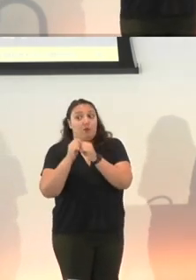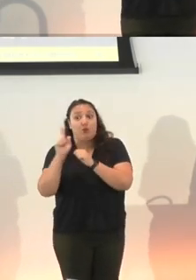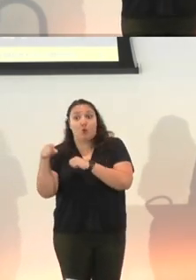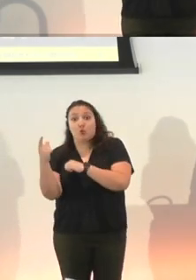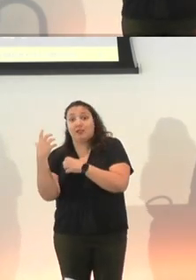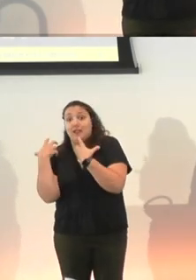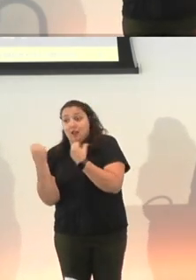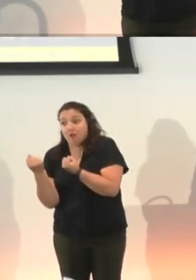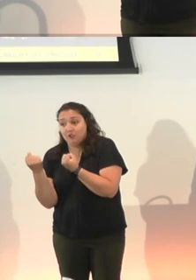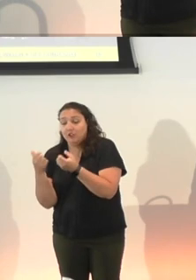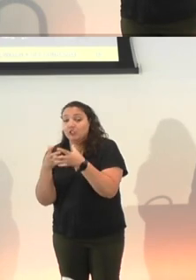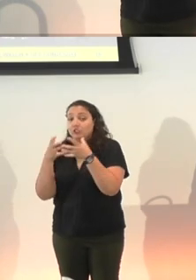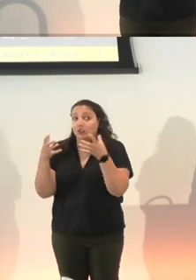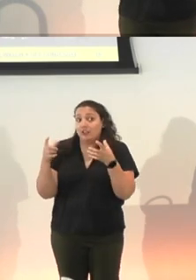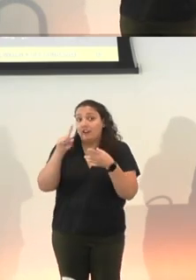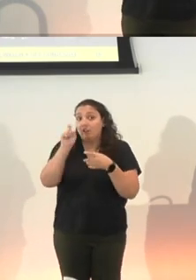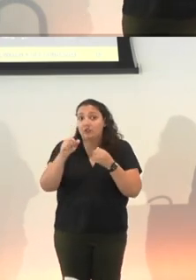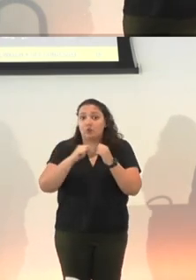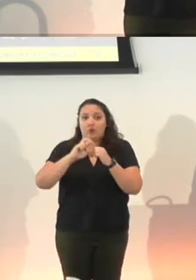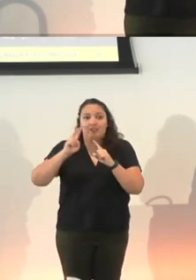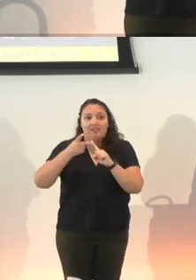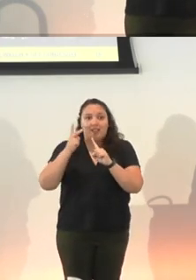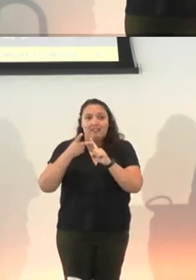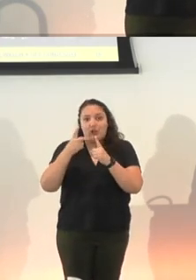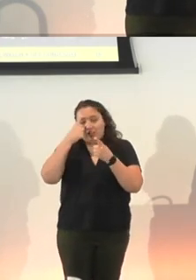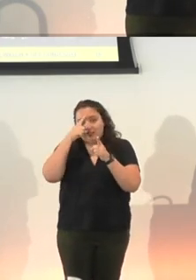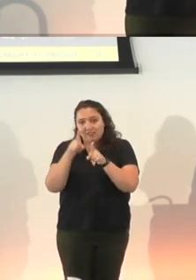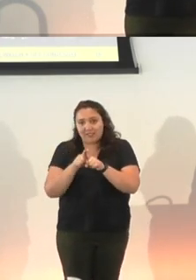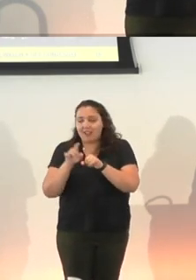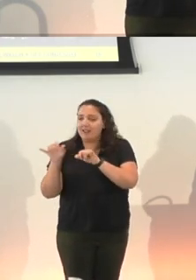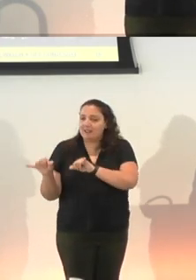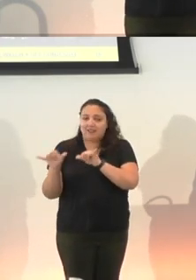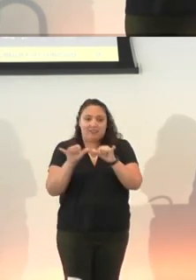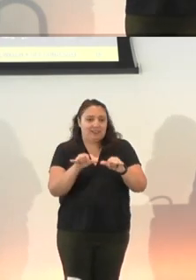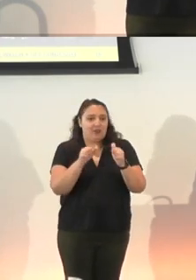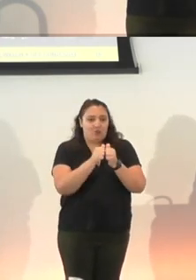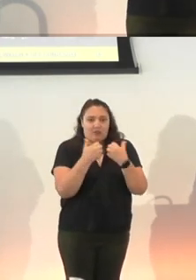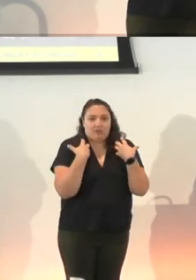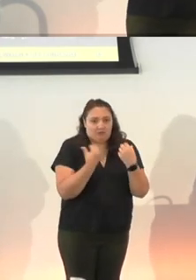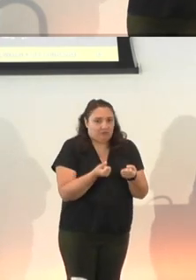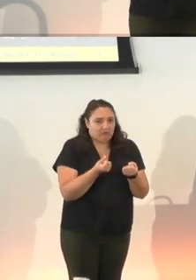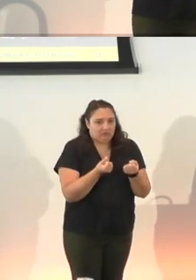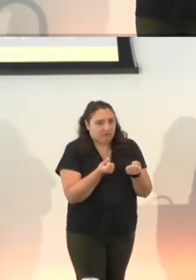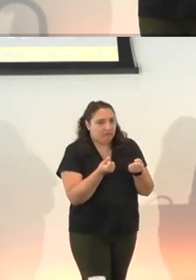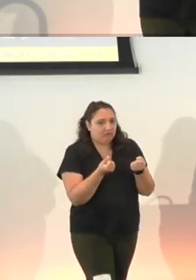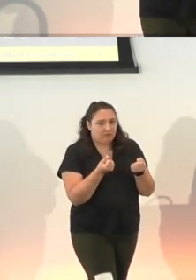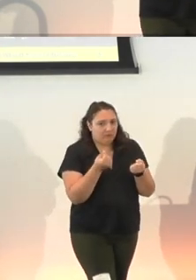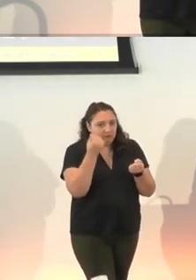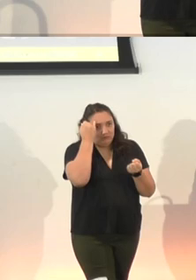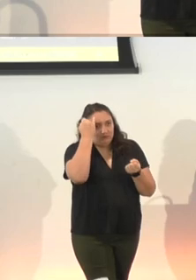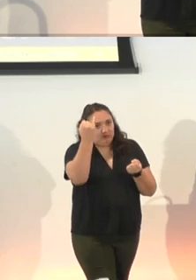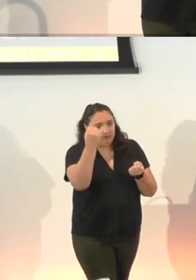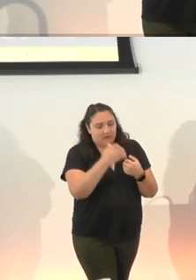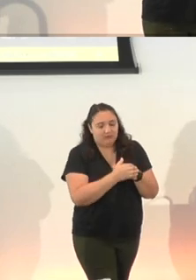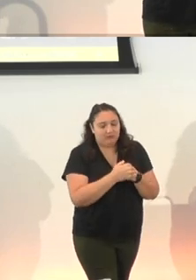All of the questions around secondary consent are the same questions we ask here. I'm sure